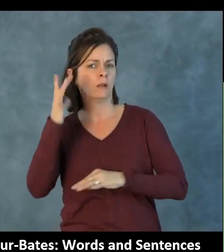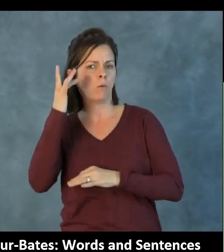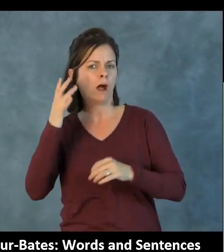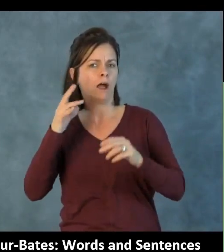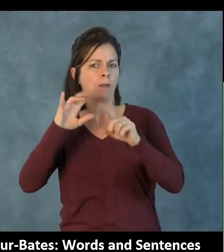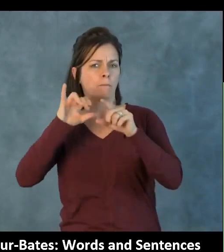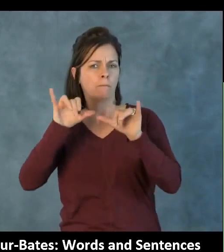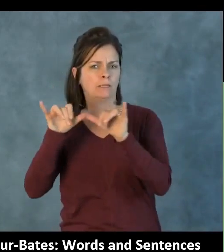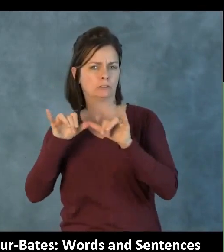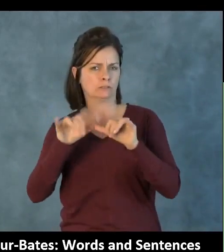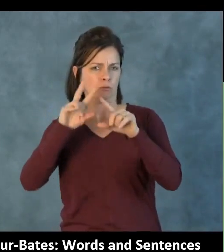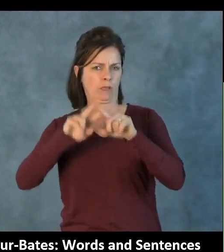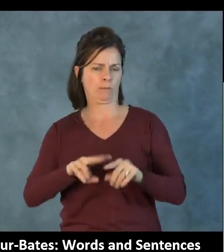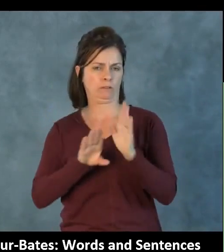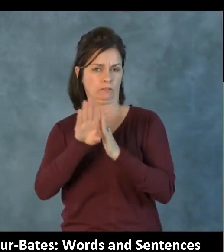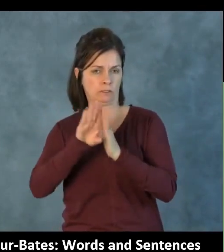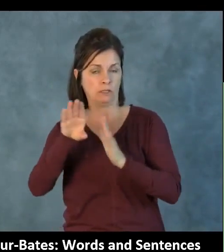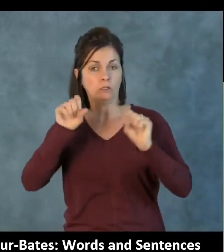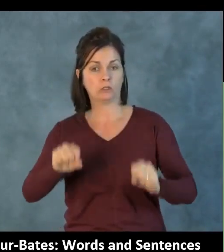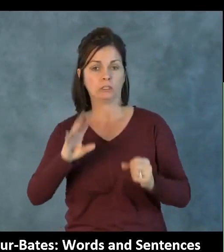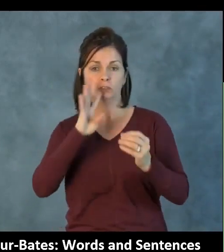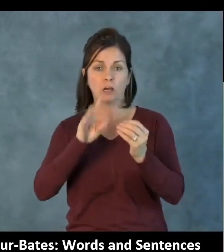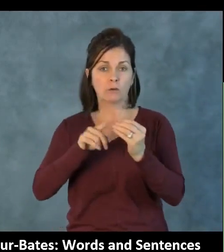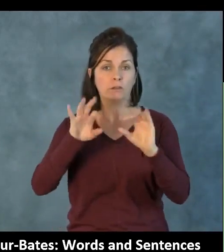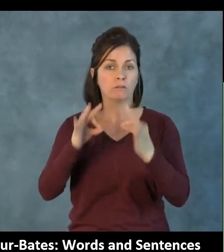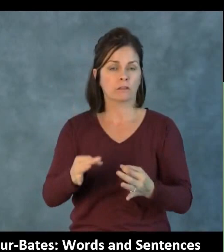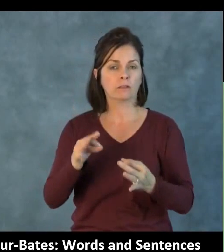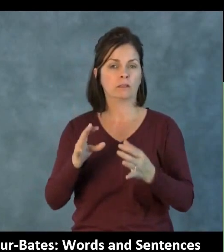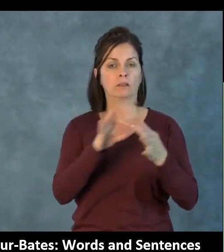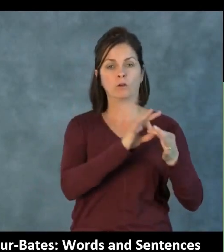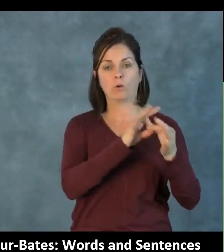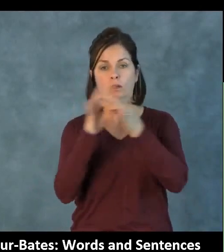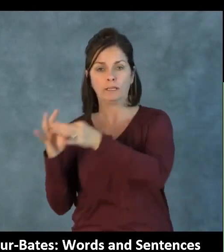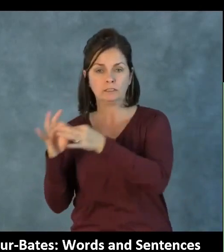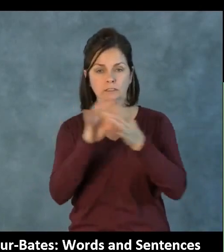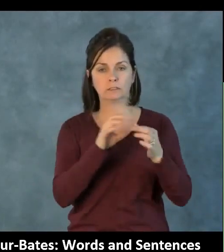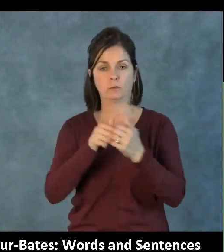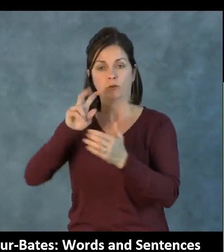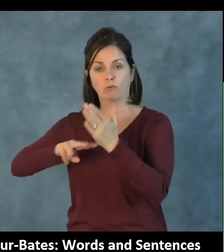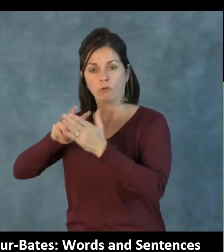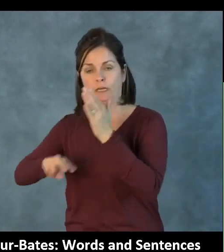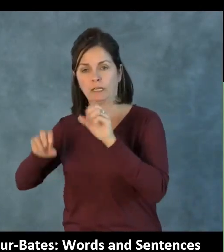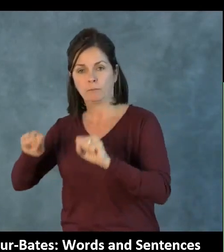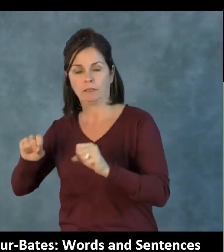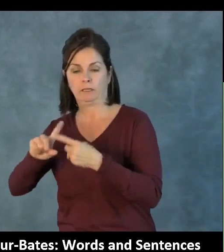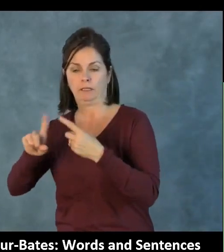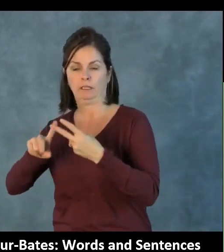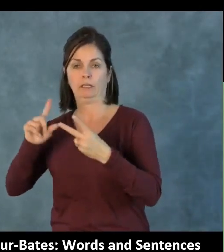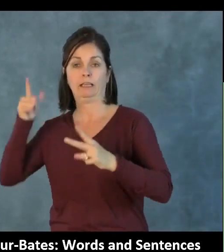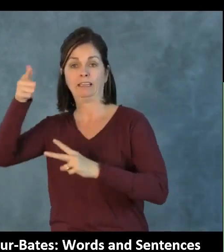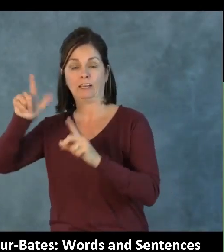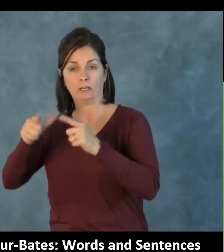and talk about its' correlation to later reading ability, later language ability, and really highlighting